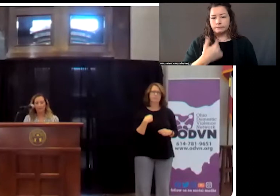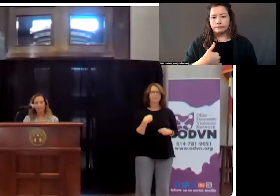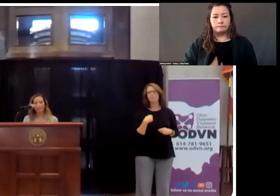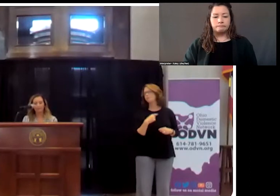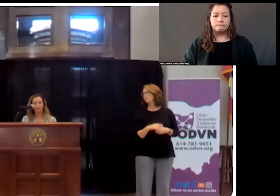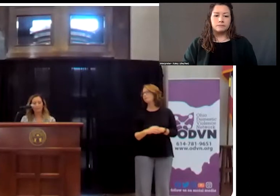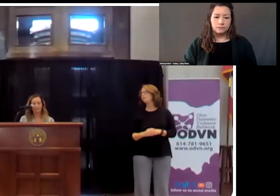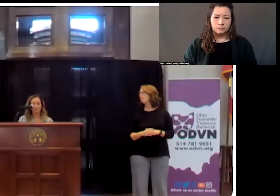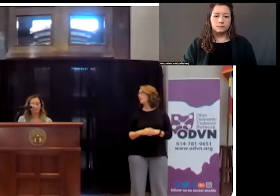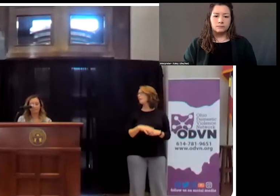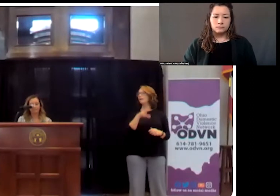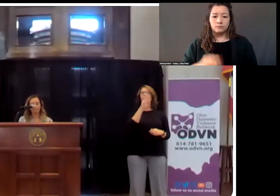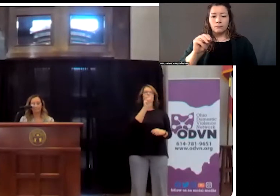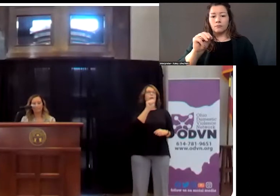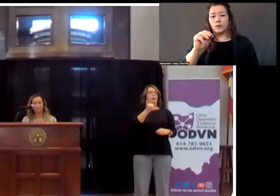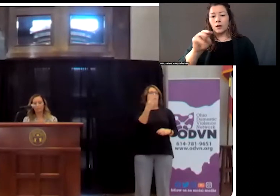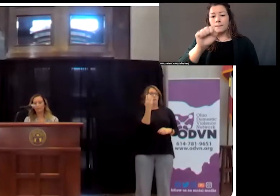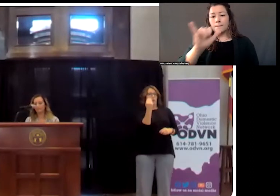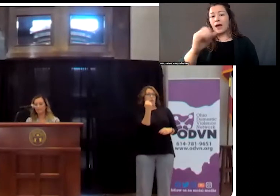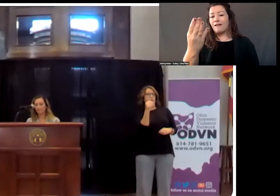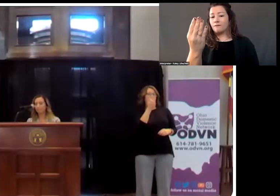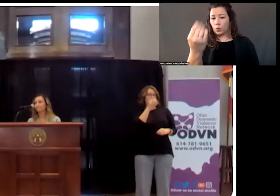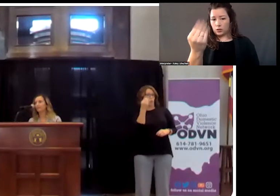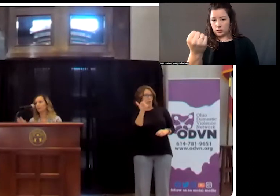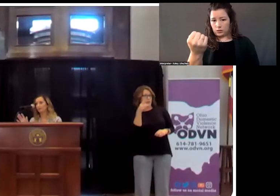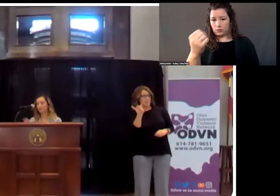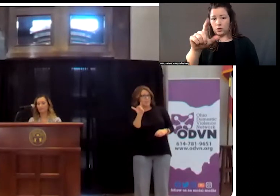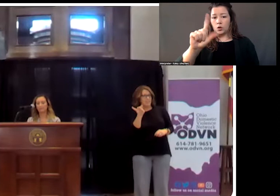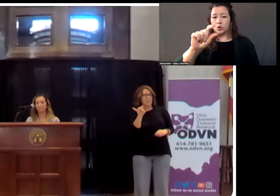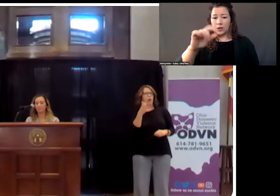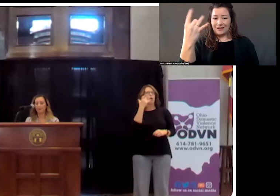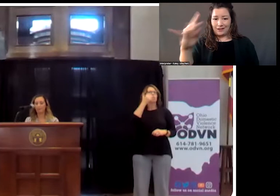On May 14, 2018, I called my sister and my mom